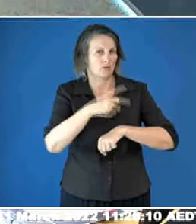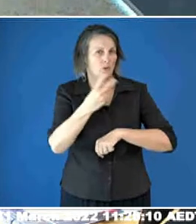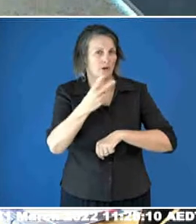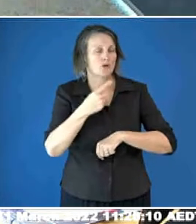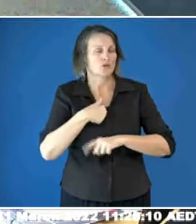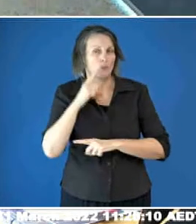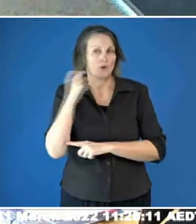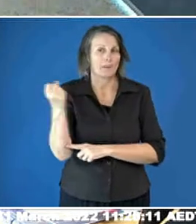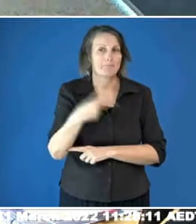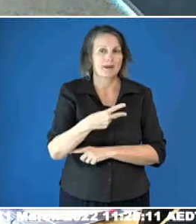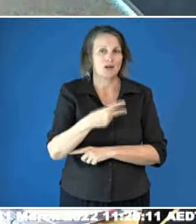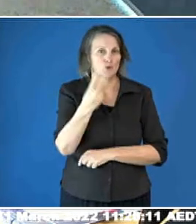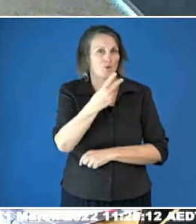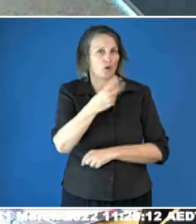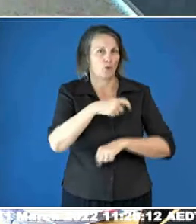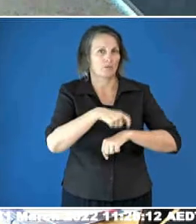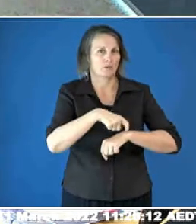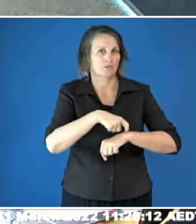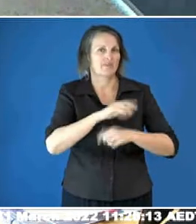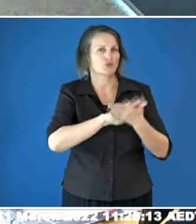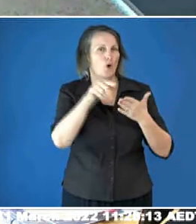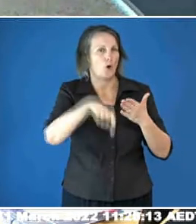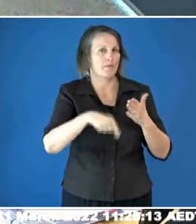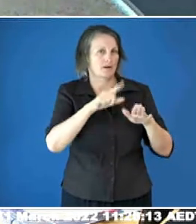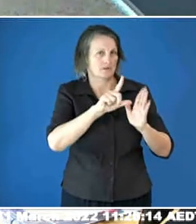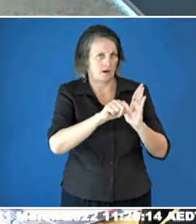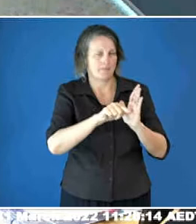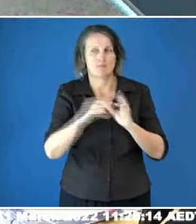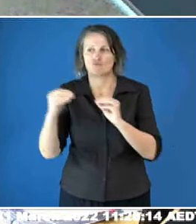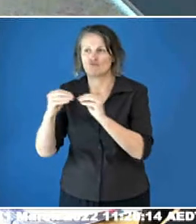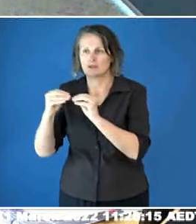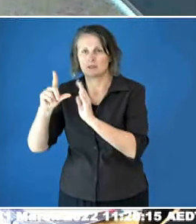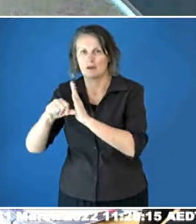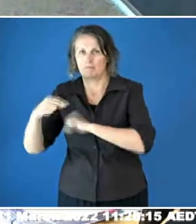time, 11 am Brisbane time. Thank you, Chair.